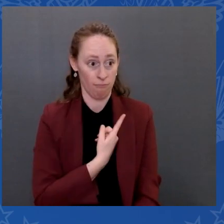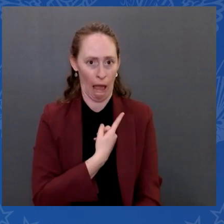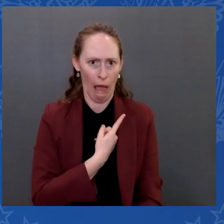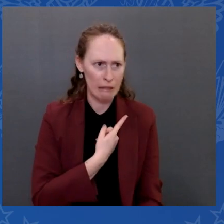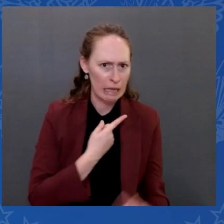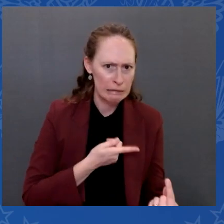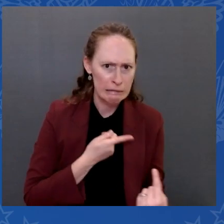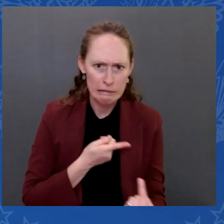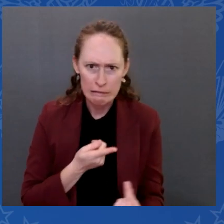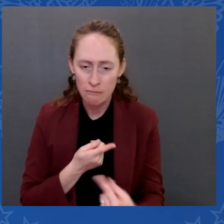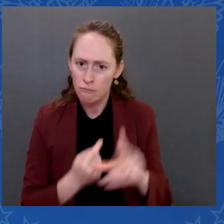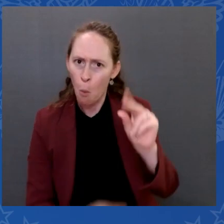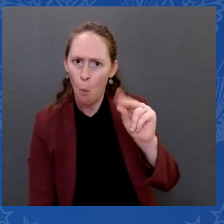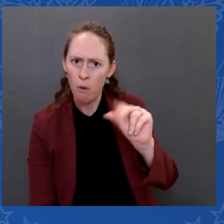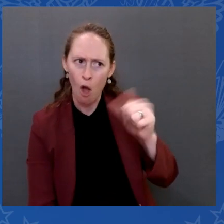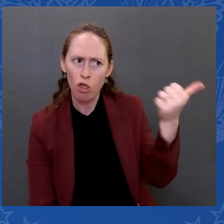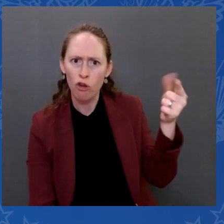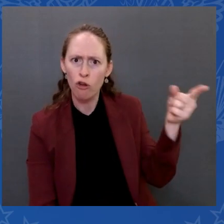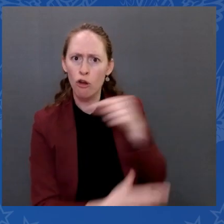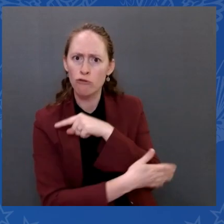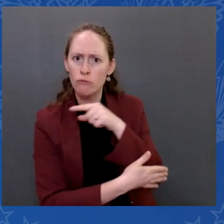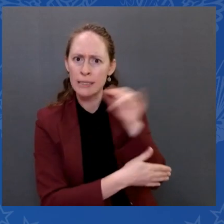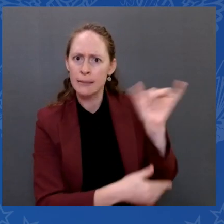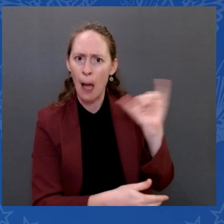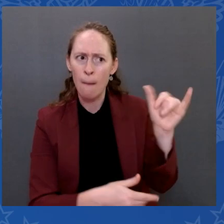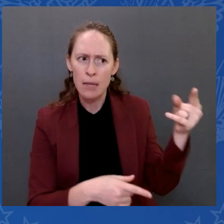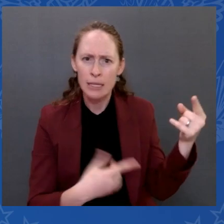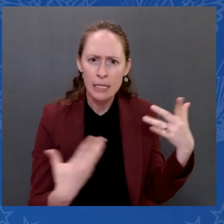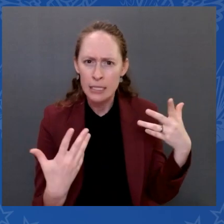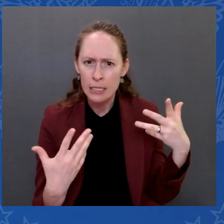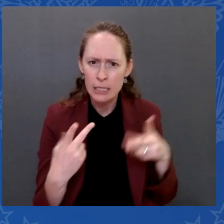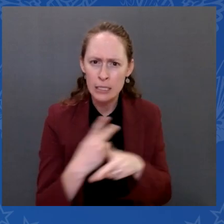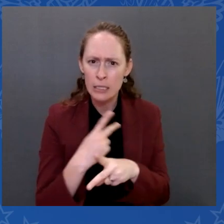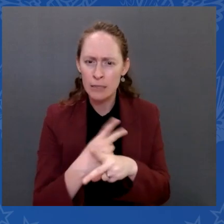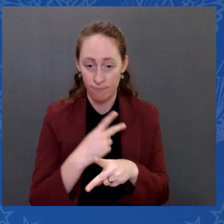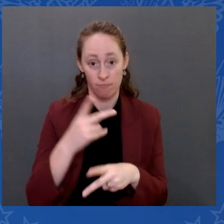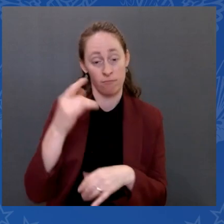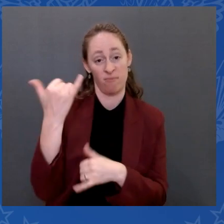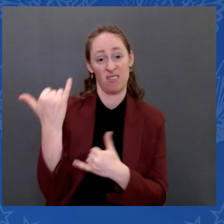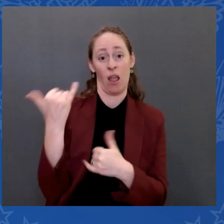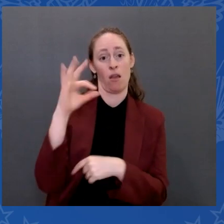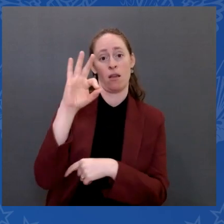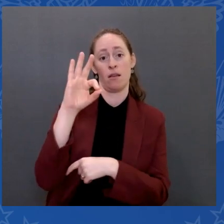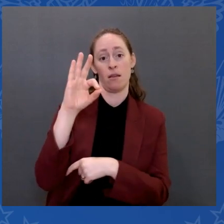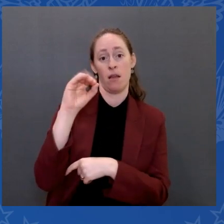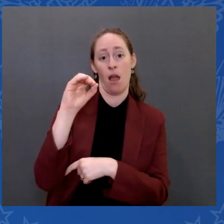that DOD is so dependent on are assembled, packaged, and tested in Asia. And as Jim said,